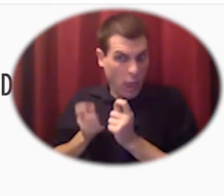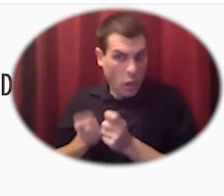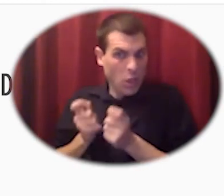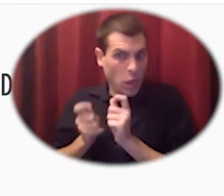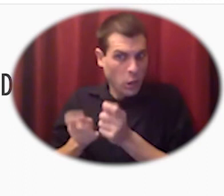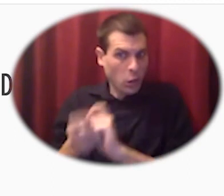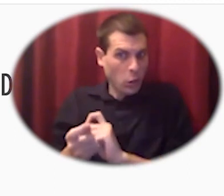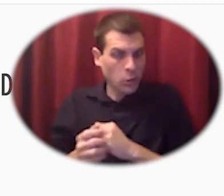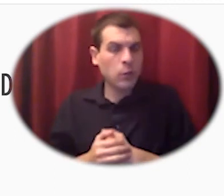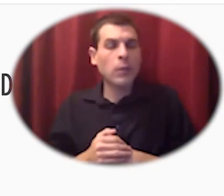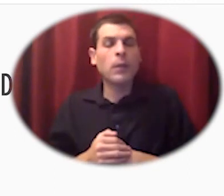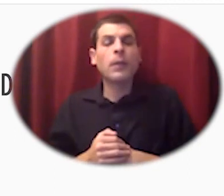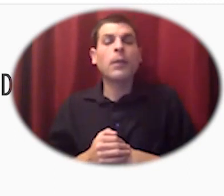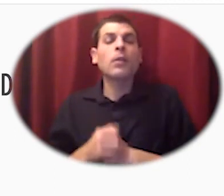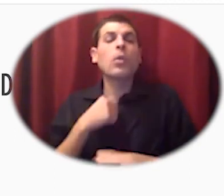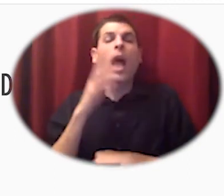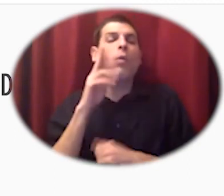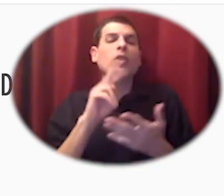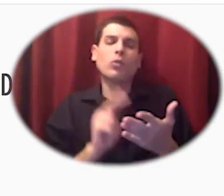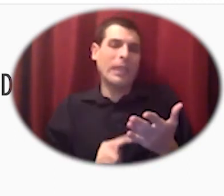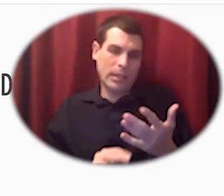so their goal and i'll read this off of their website at sylvanaqua.com